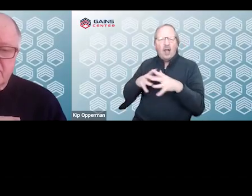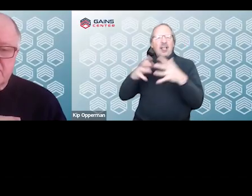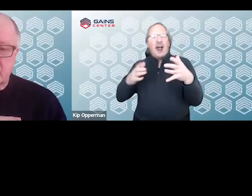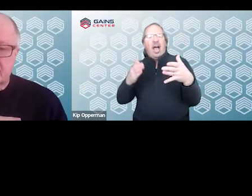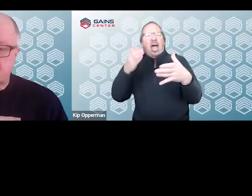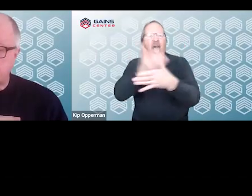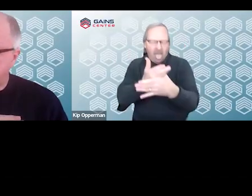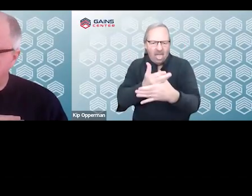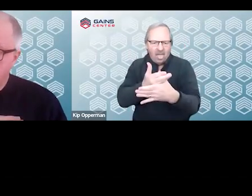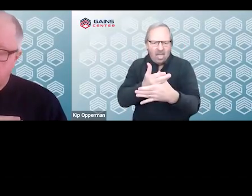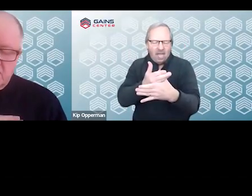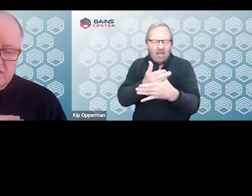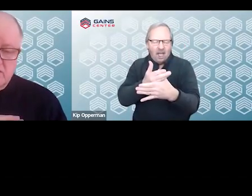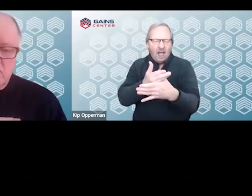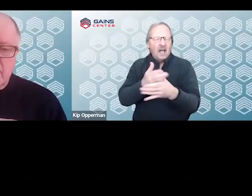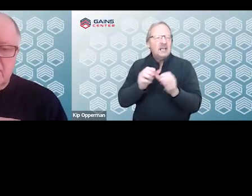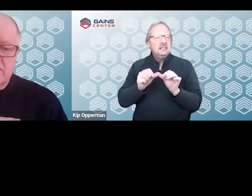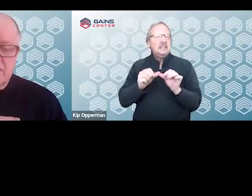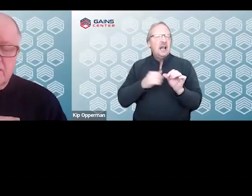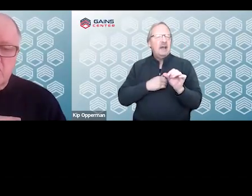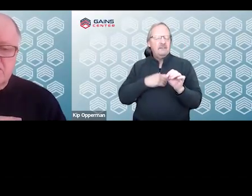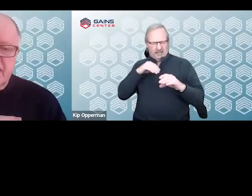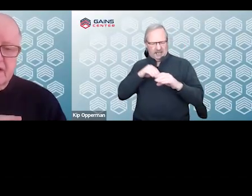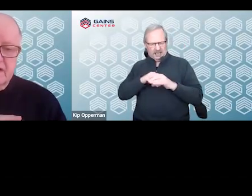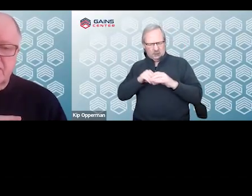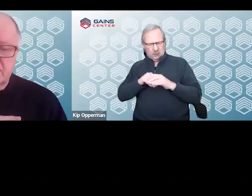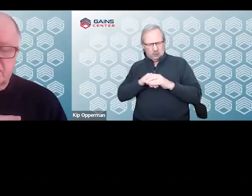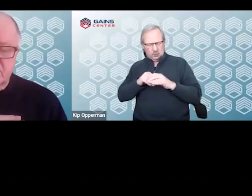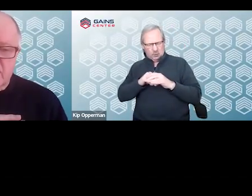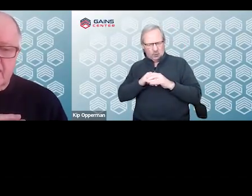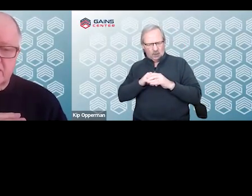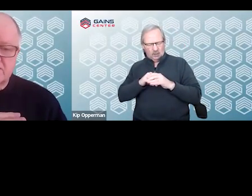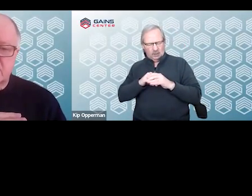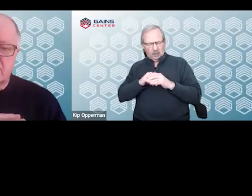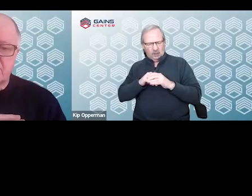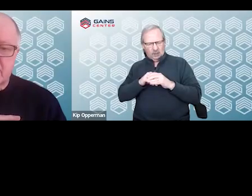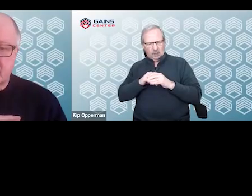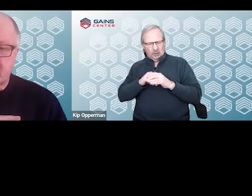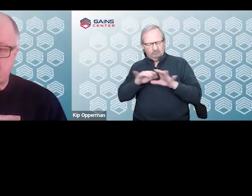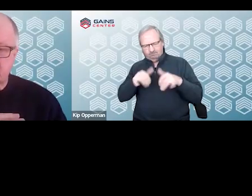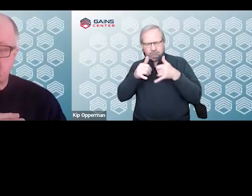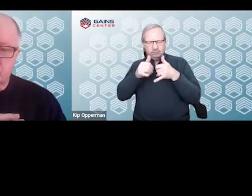I think I still have the indoor record for the most negative trials of medications